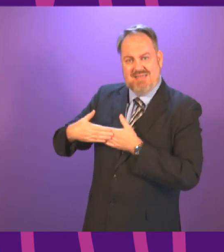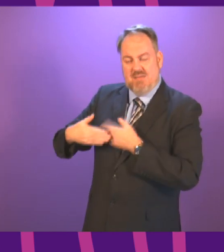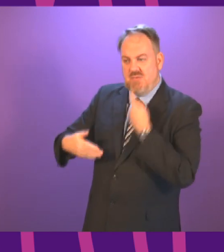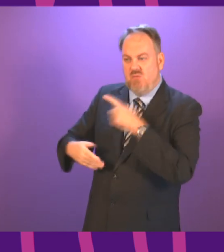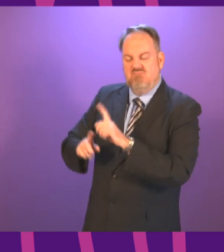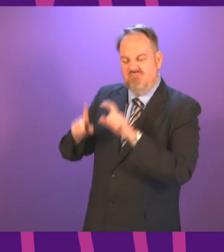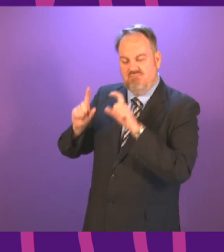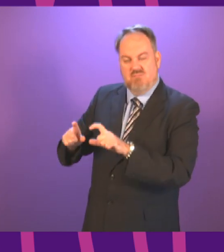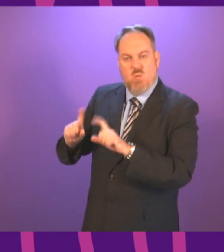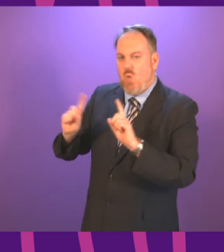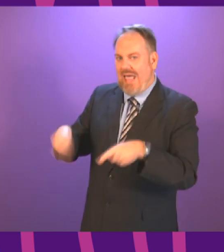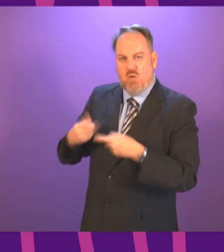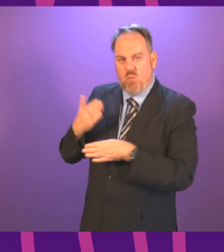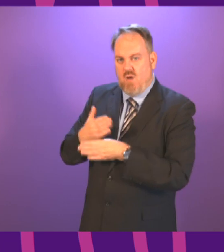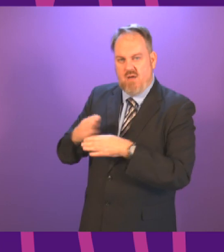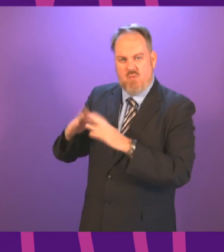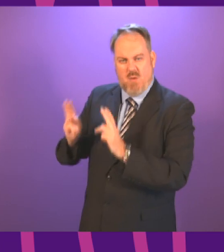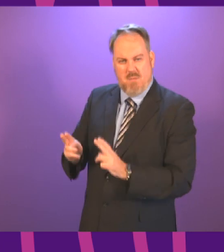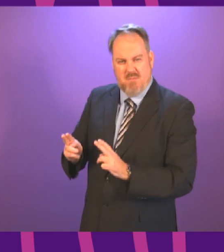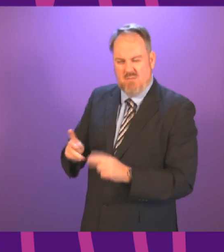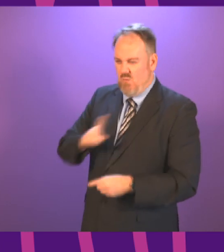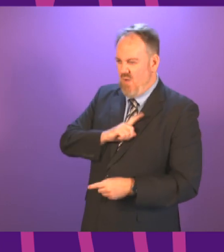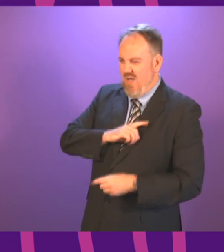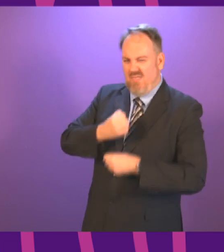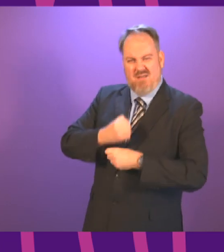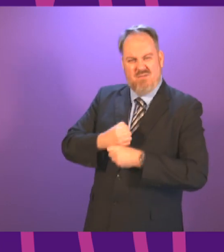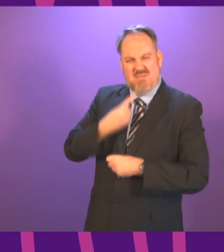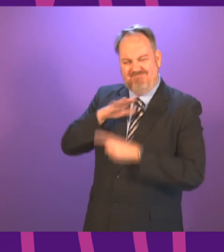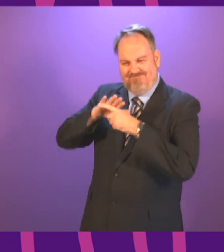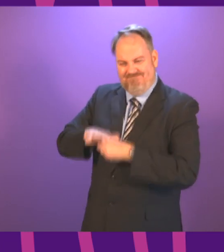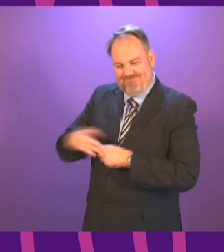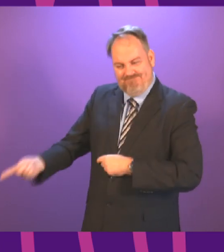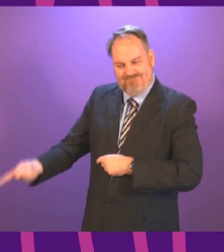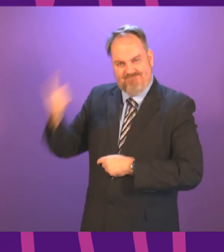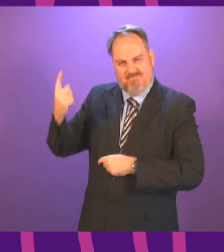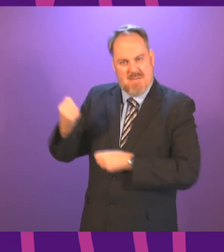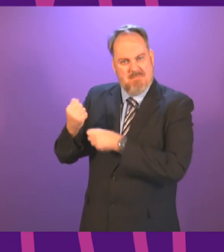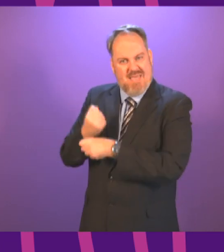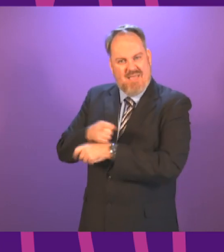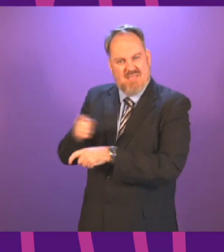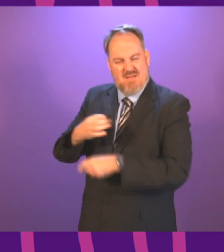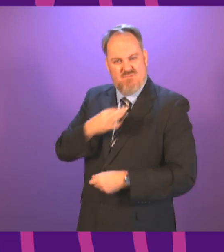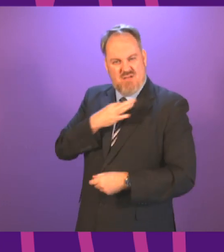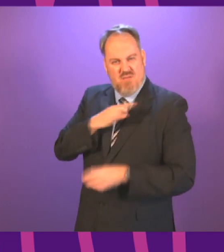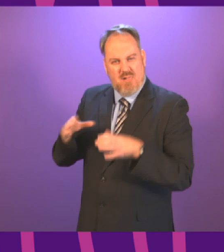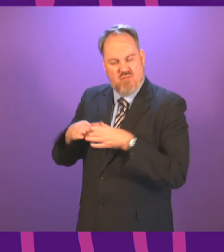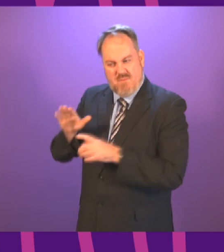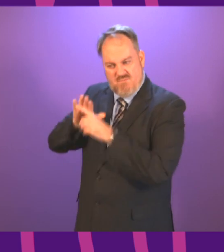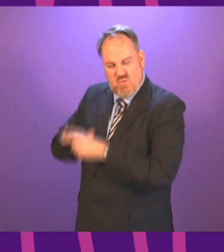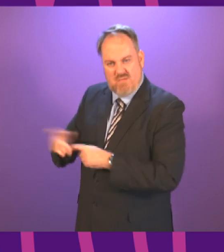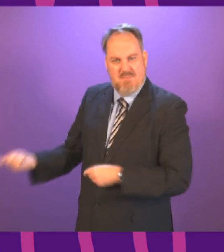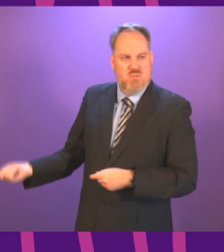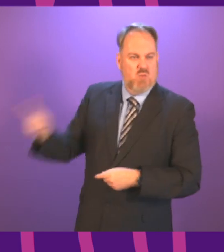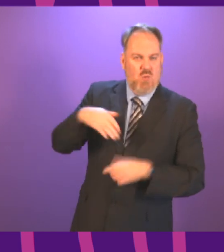they cannot work from home. Why is the Government taking such a risk with that vulnerable group